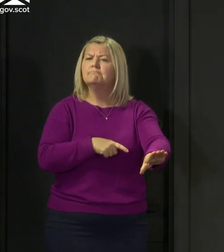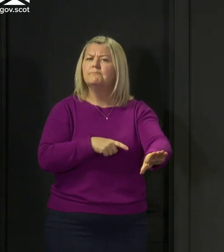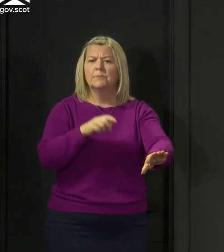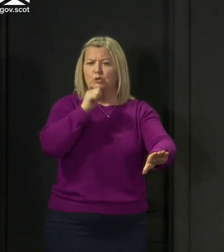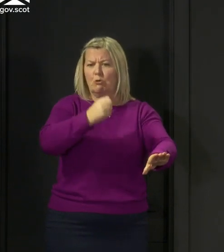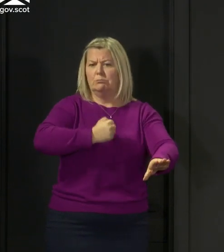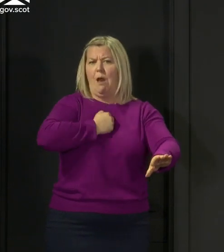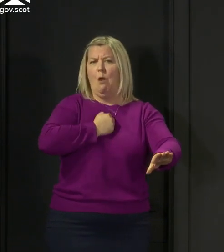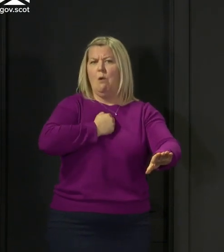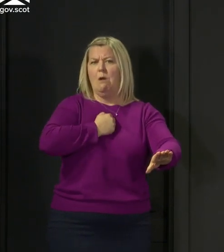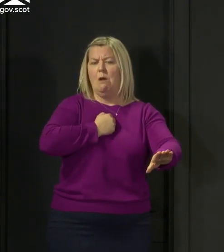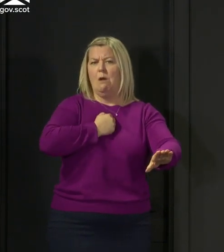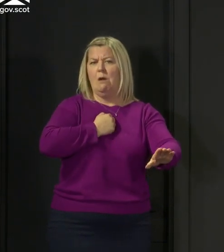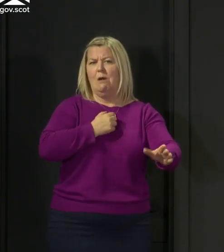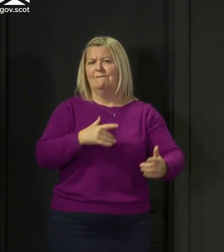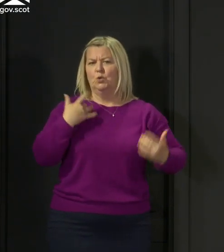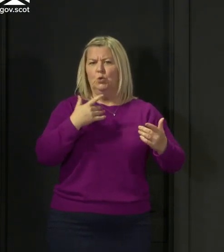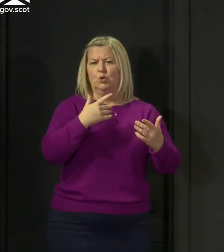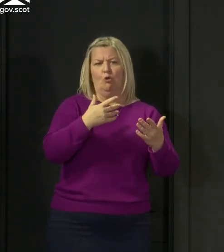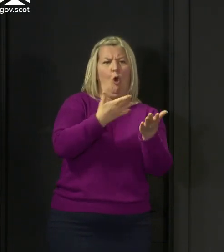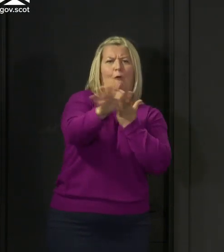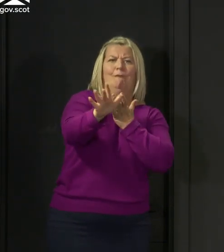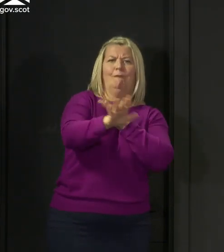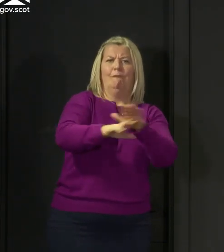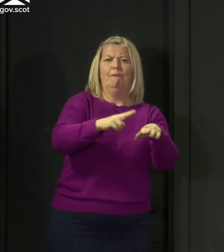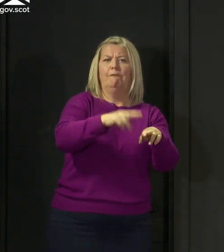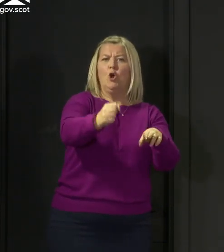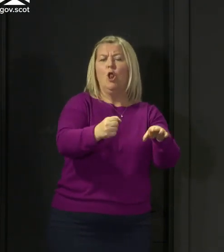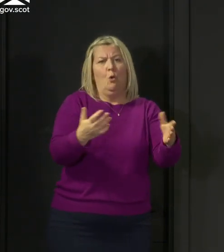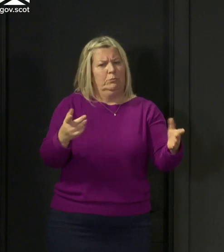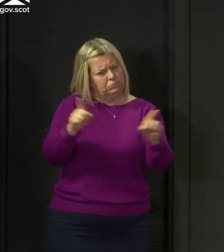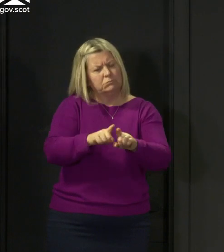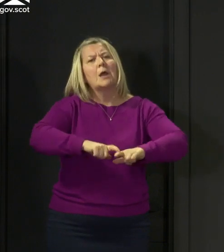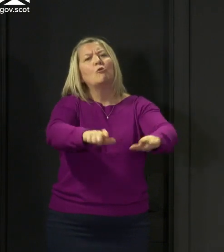that that should happen, so let me be very clear about that from the Scottish Government's